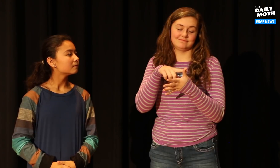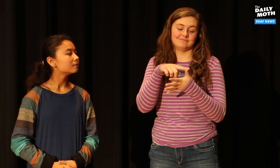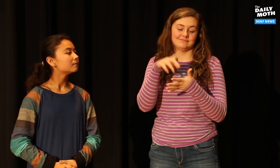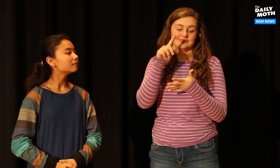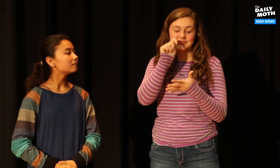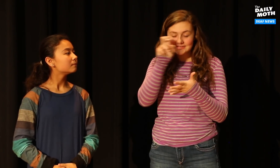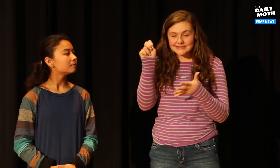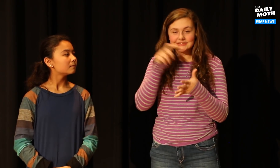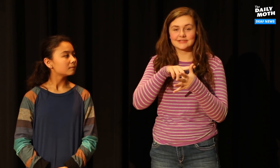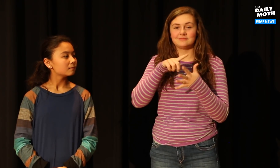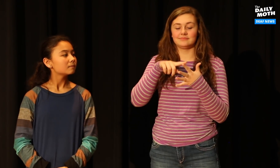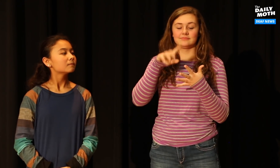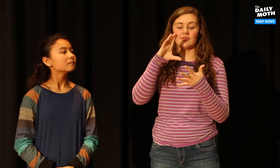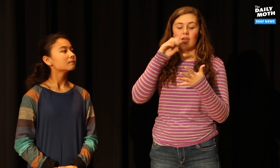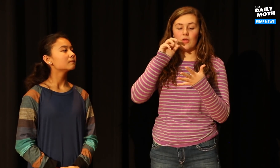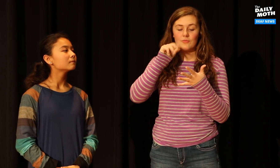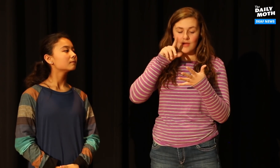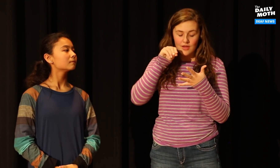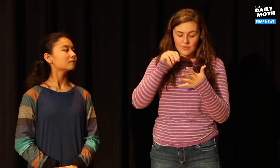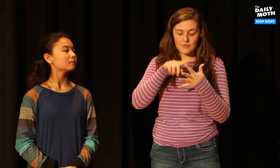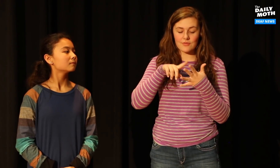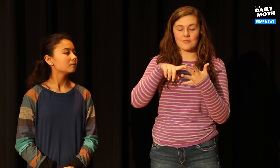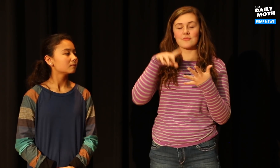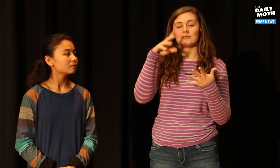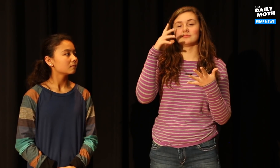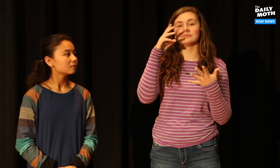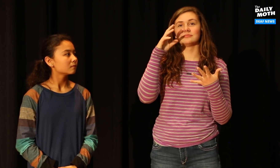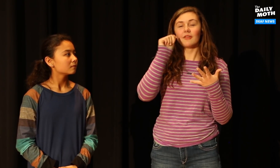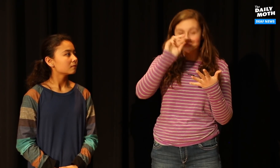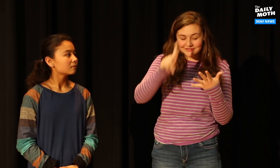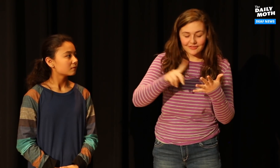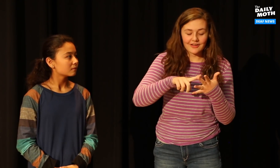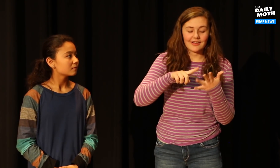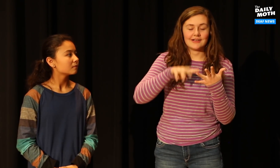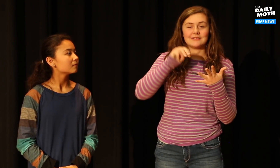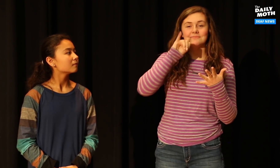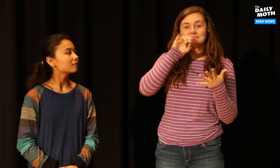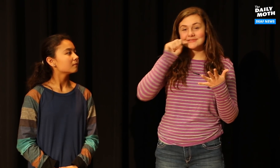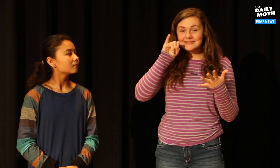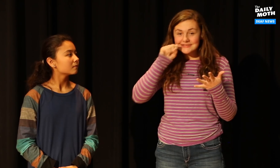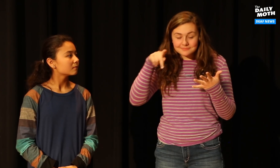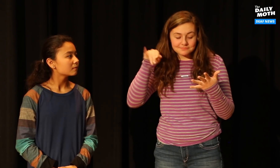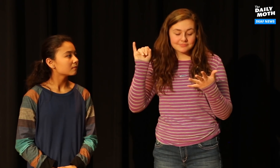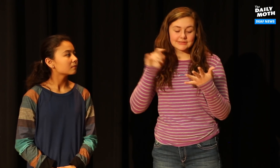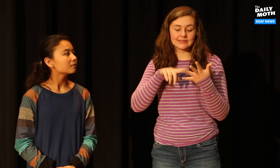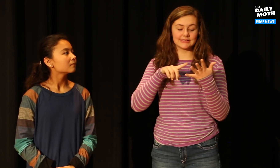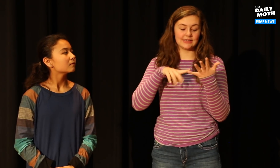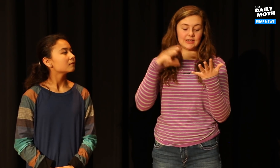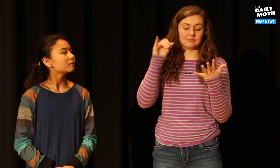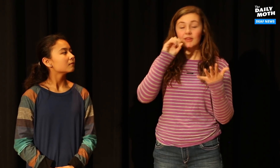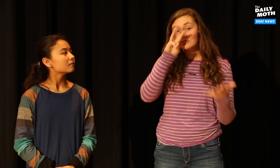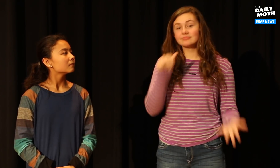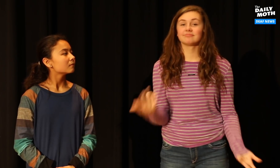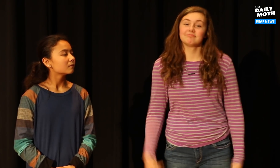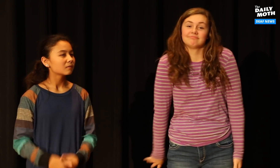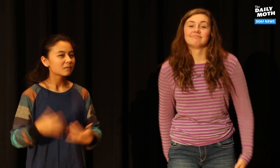Tennessee, Colorado, Arkansas, Mississippi and Iowa.